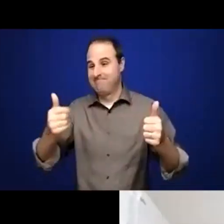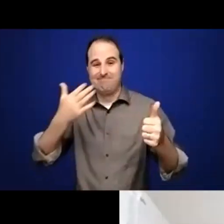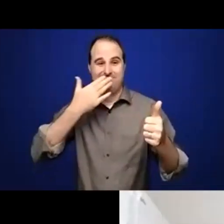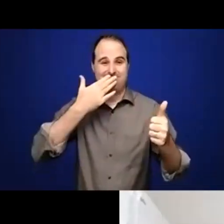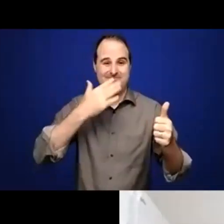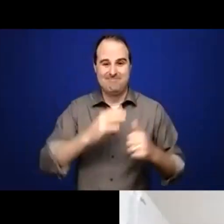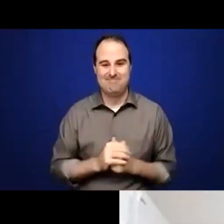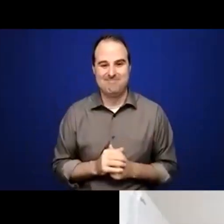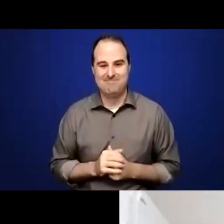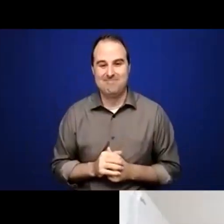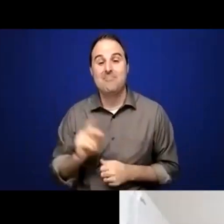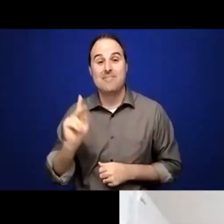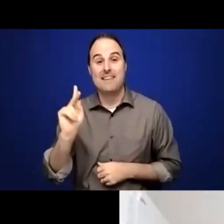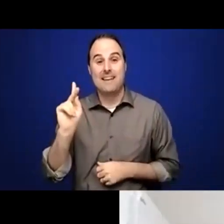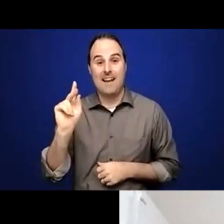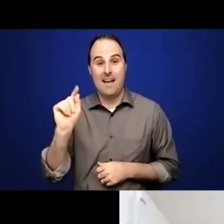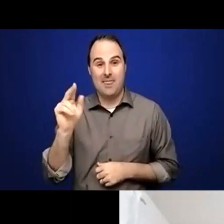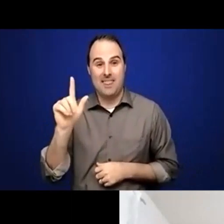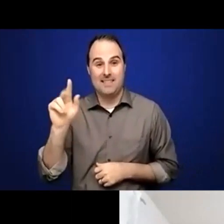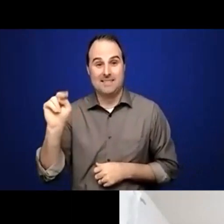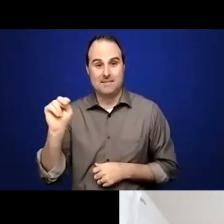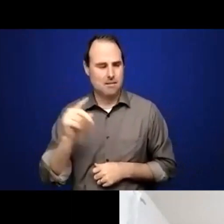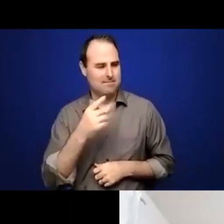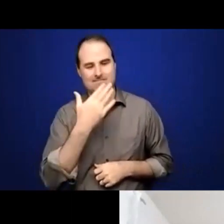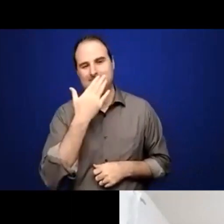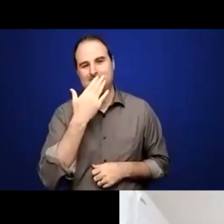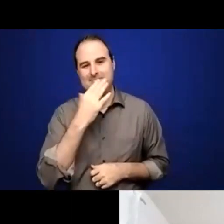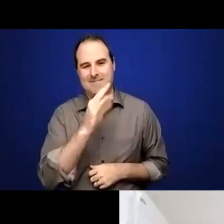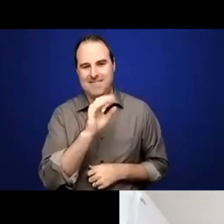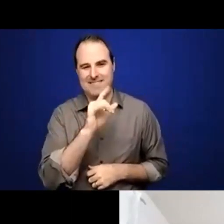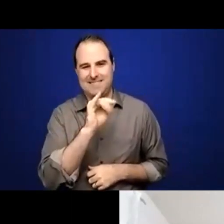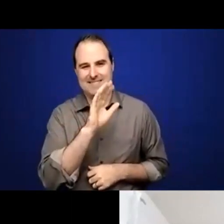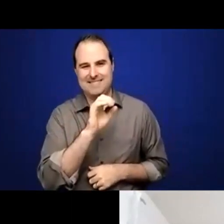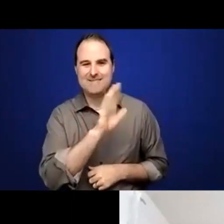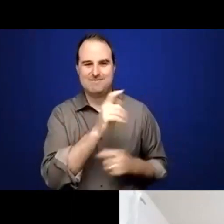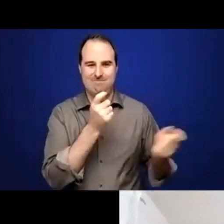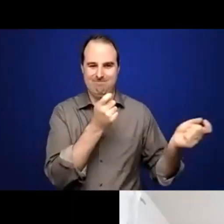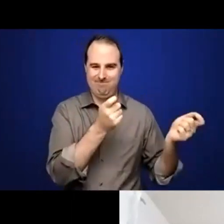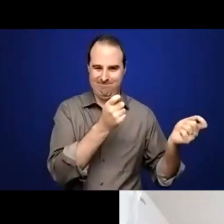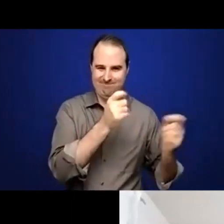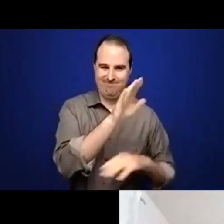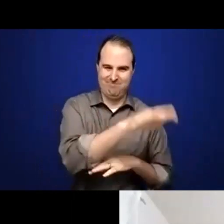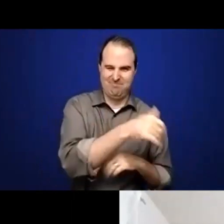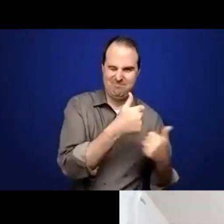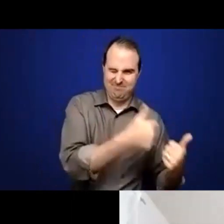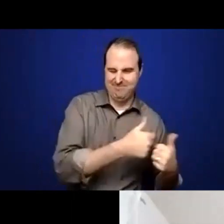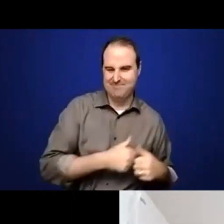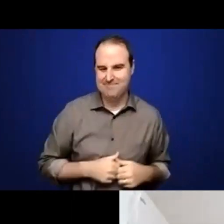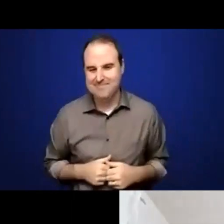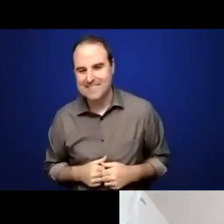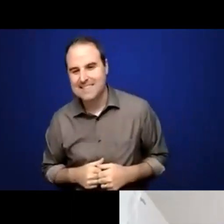for your moderation this afternoon. Yeah, so I'll be closing out the conference.